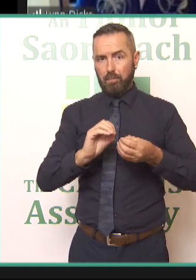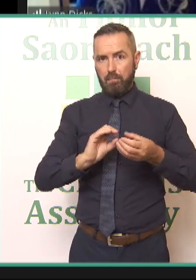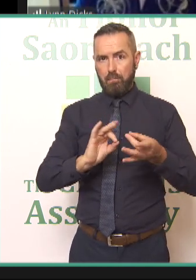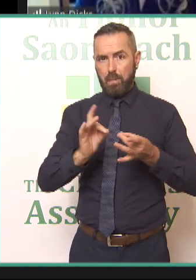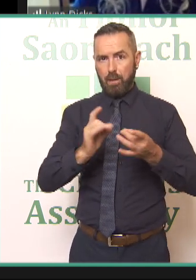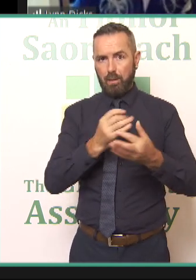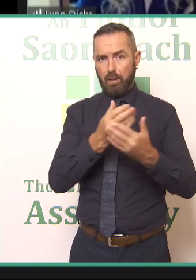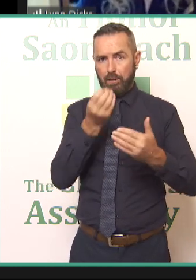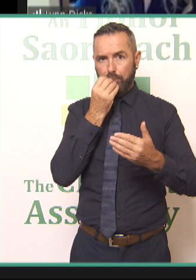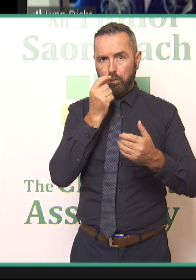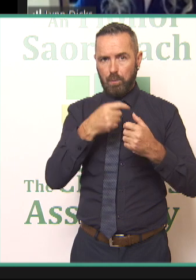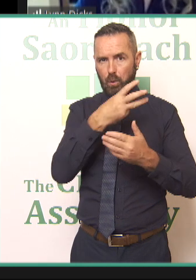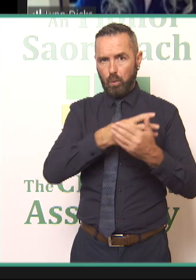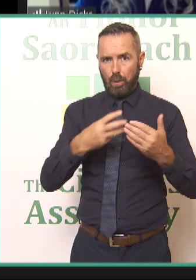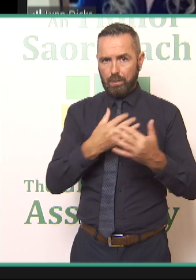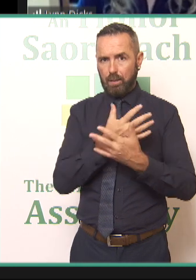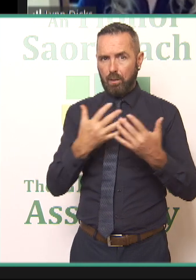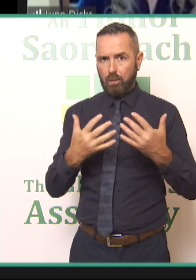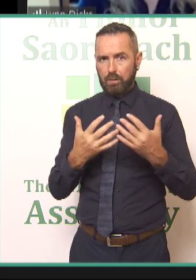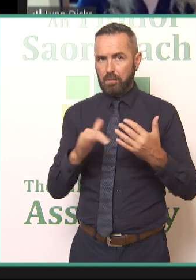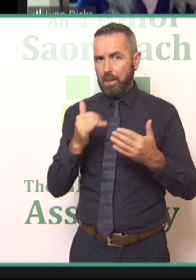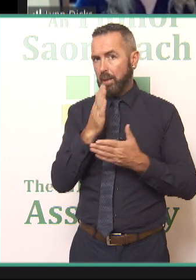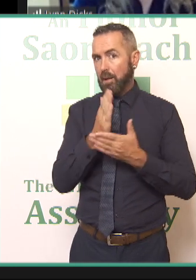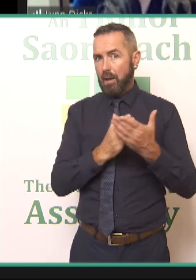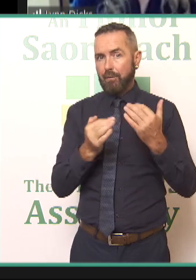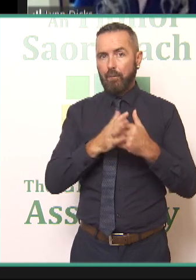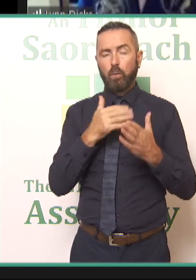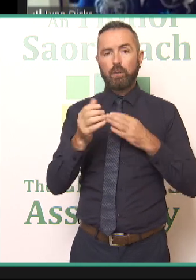feed the world and then you're wasting in in many cases up to half of the food that you've produced